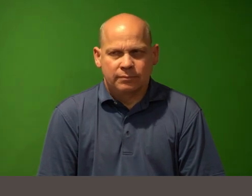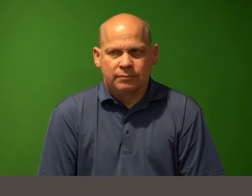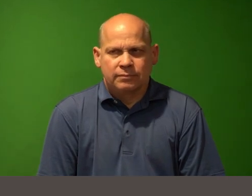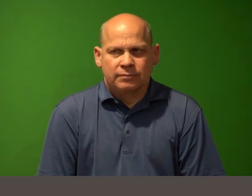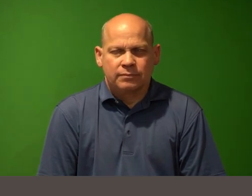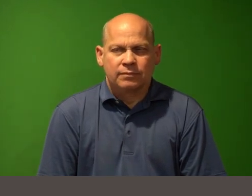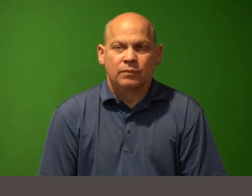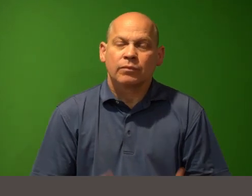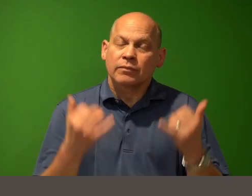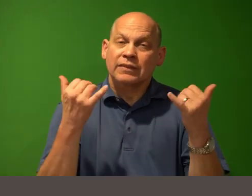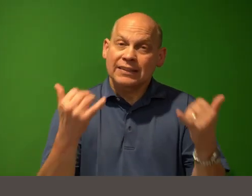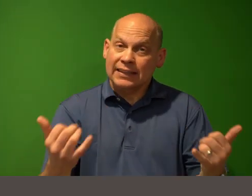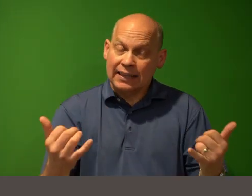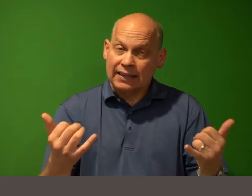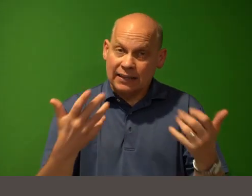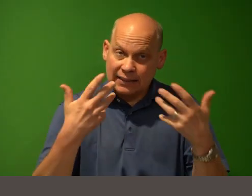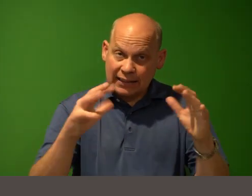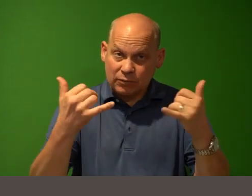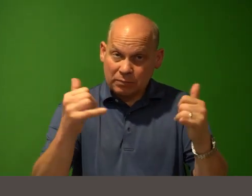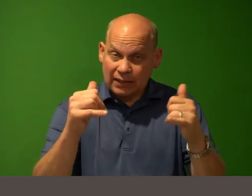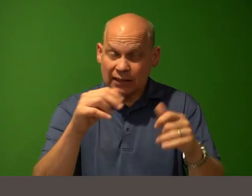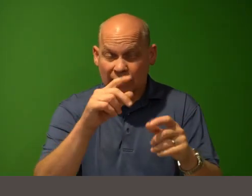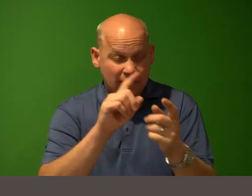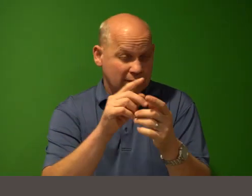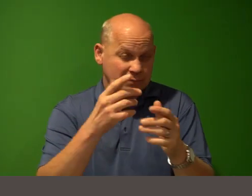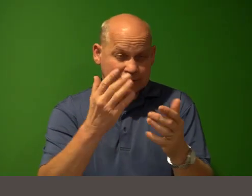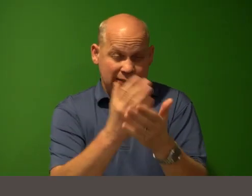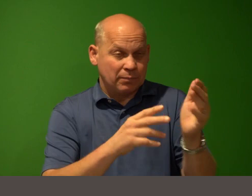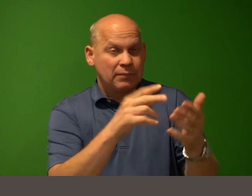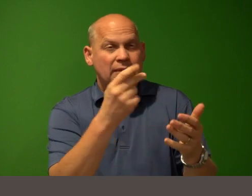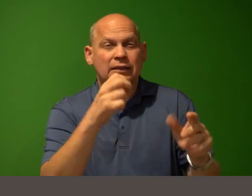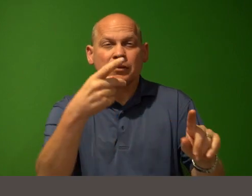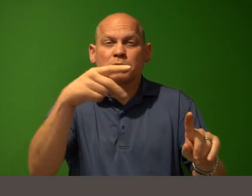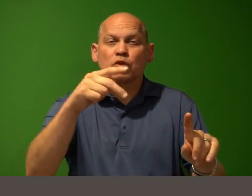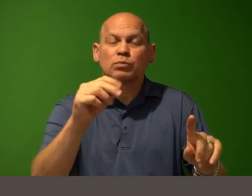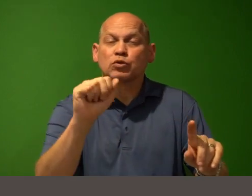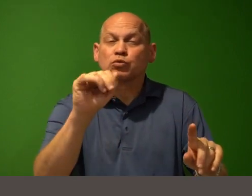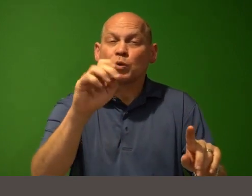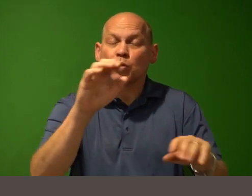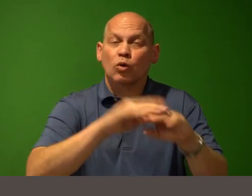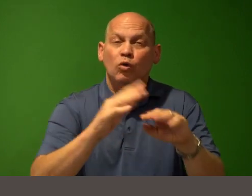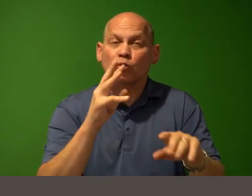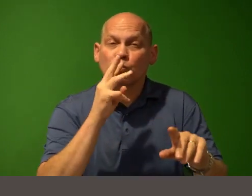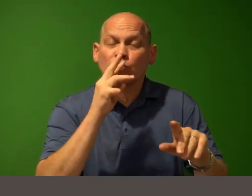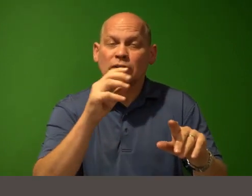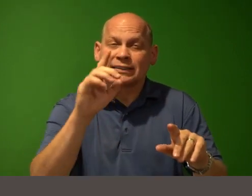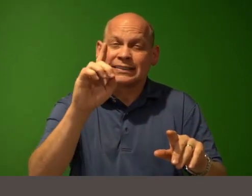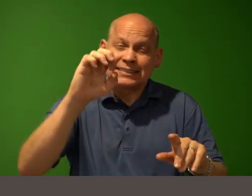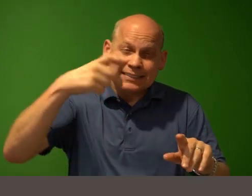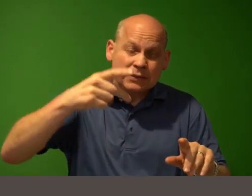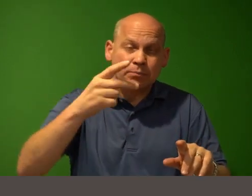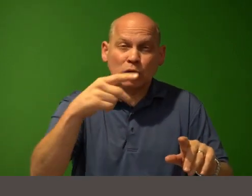Now, let's play a rendition of Deep Purple's Smoke on the Water. Deep Purple is an English